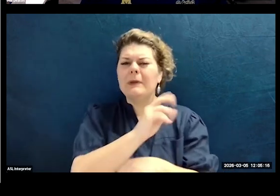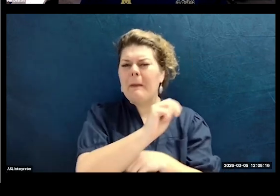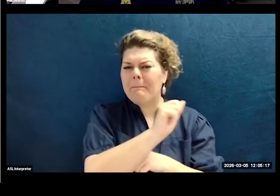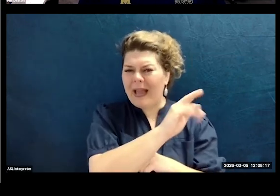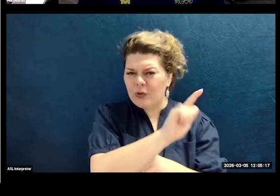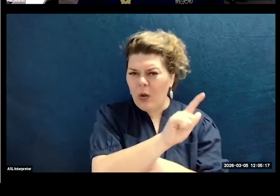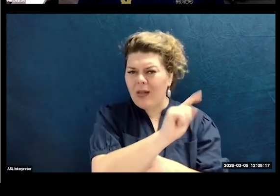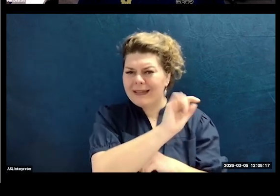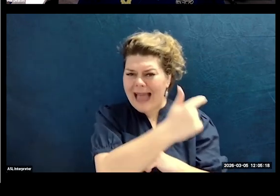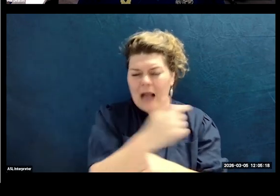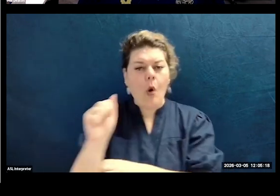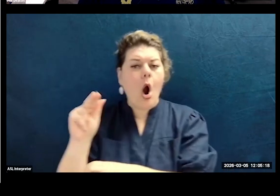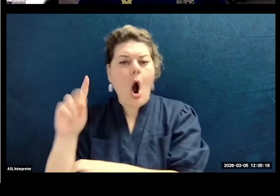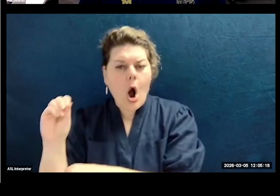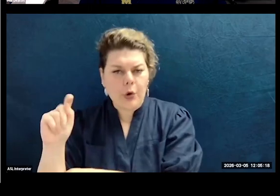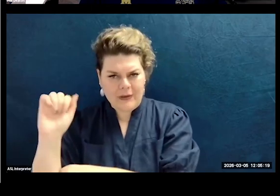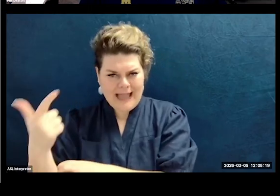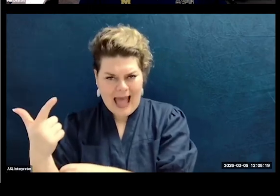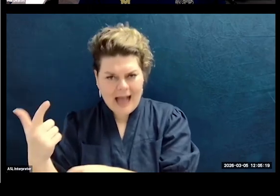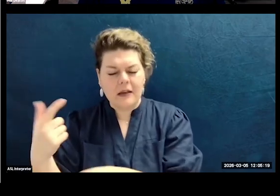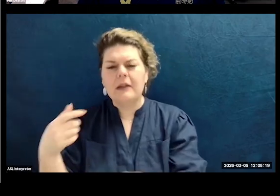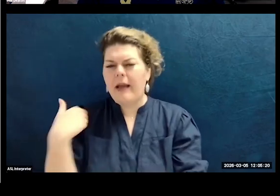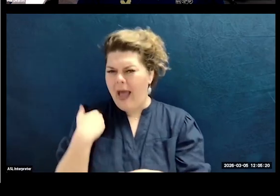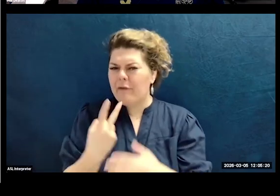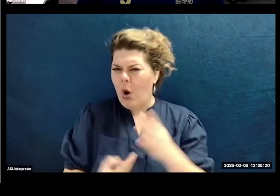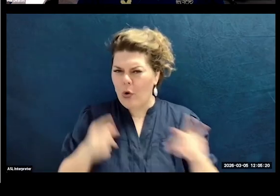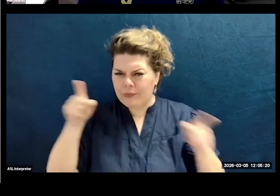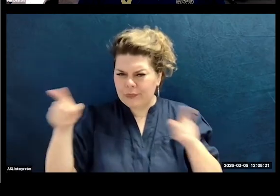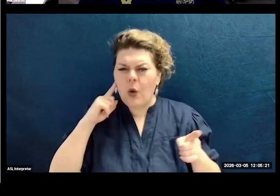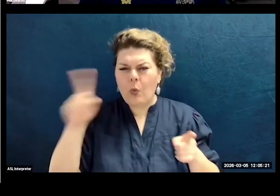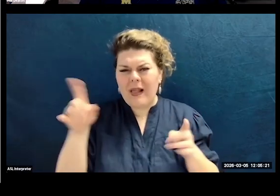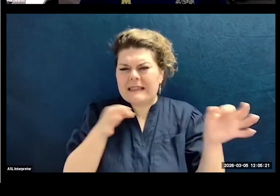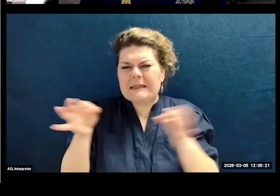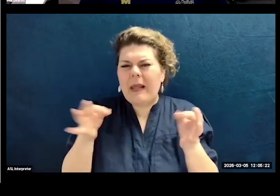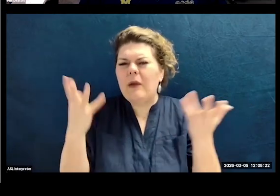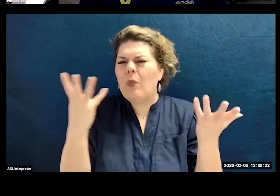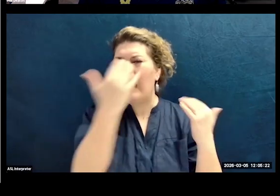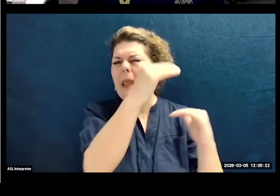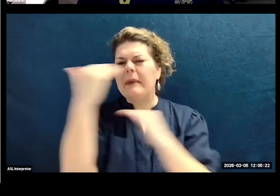because there is an auto-tagging feature in Adobe Acrobat and we'll talk about some of the limitations that exist with that.